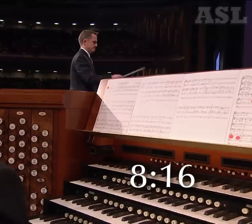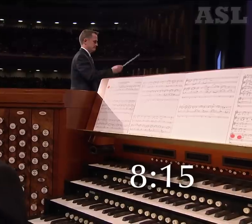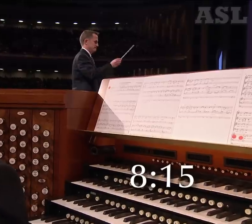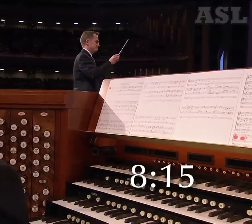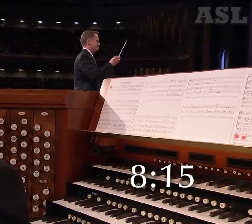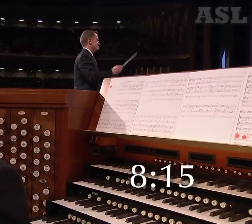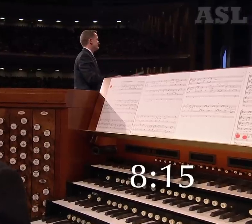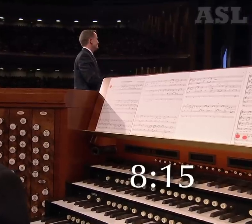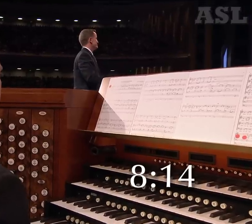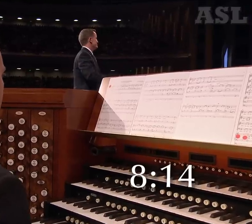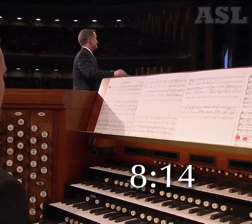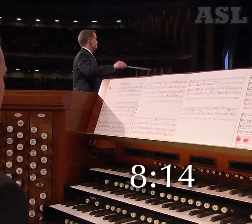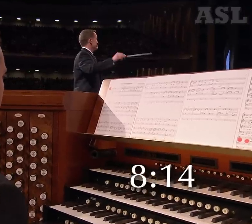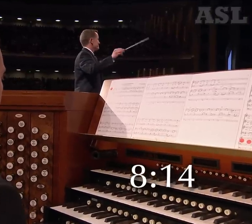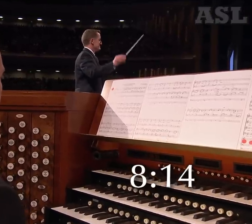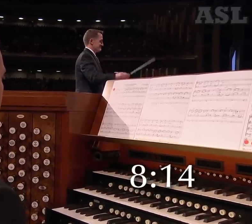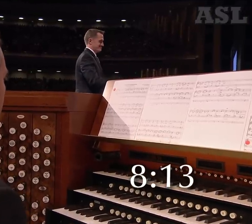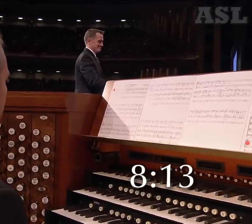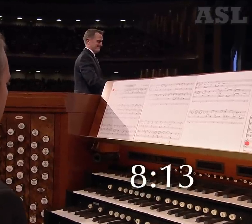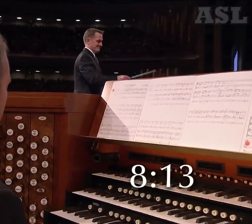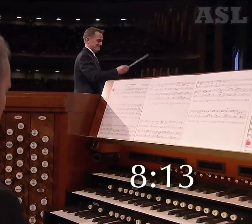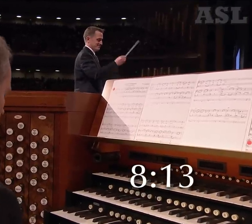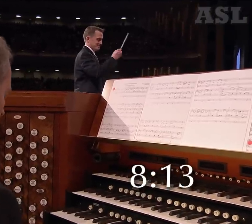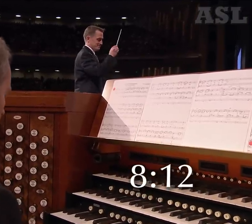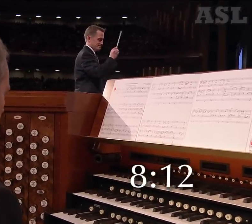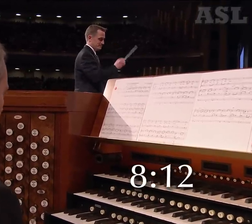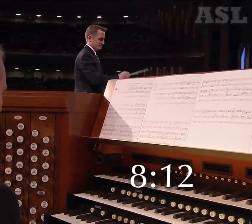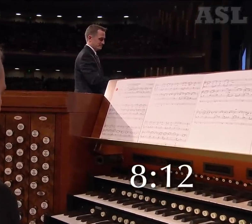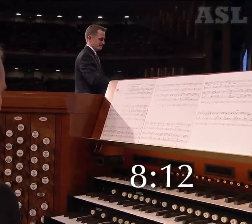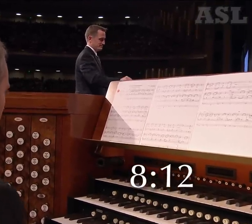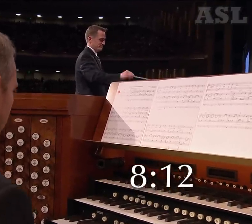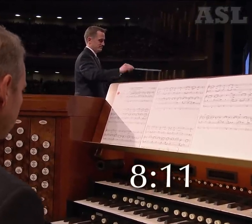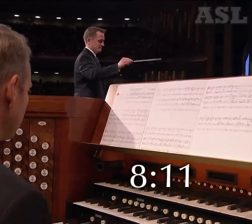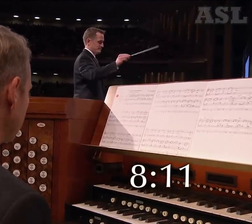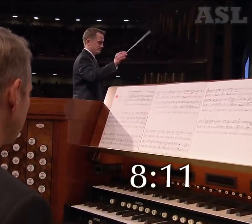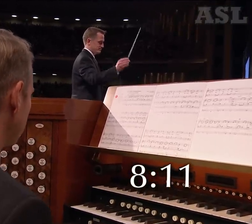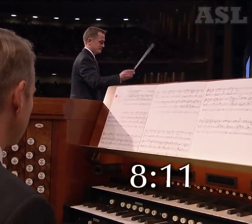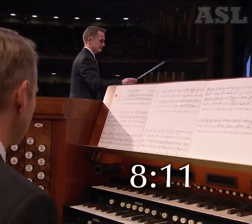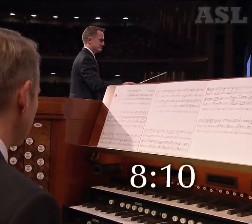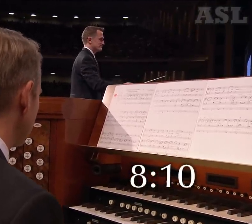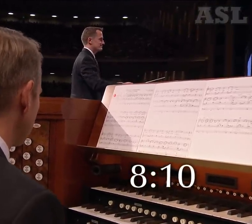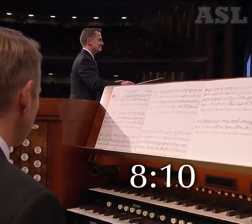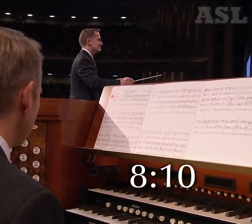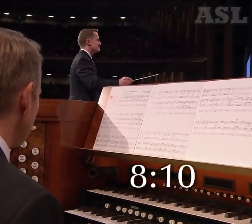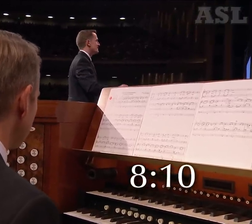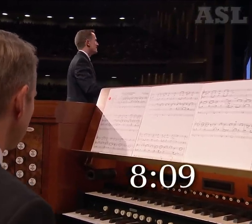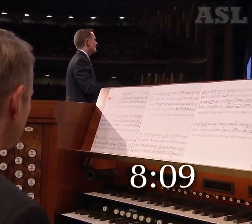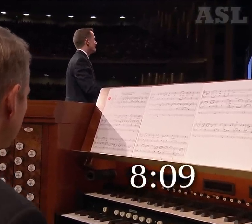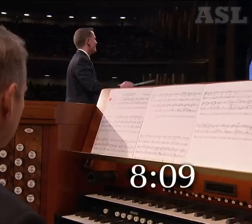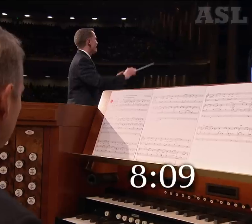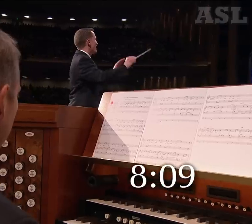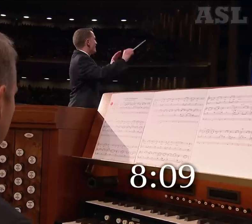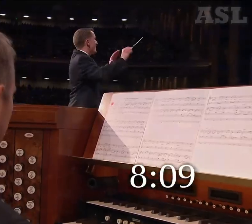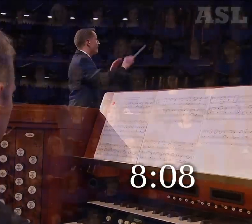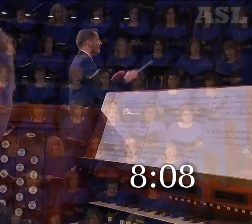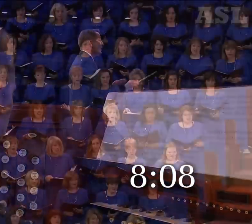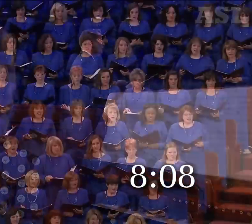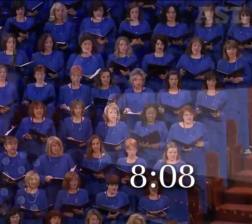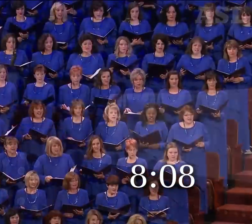THIS IS THE ENGLISH CLOSED CAPTION CHANNEL OF THE CHURCH OF JESUS CHRIST OF LATTER-DAY SAINTS.